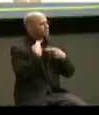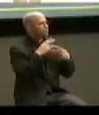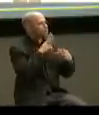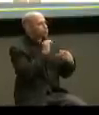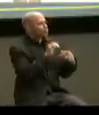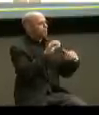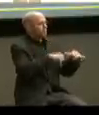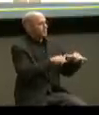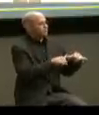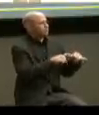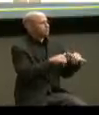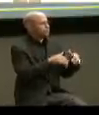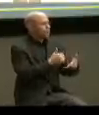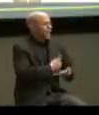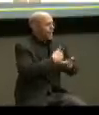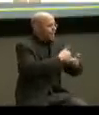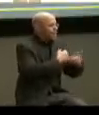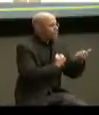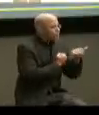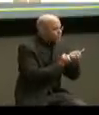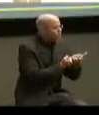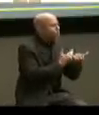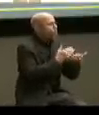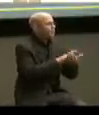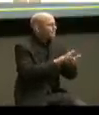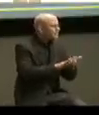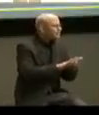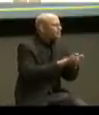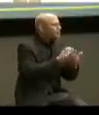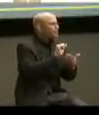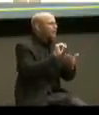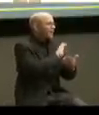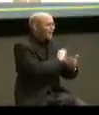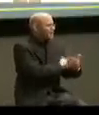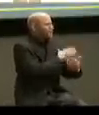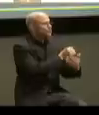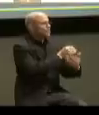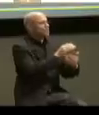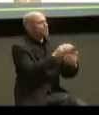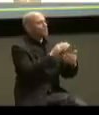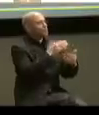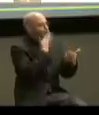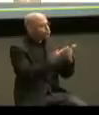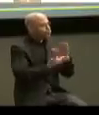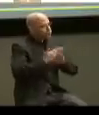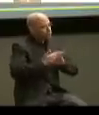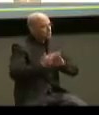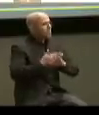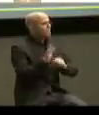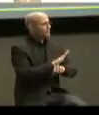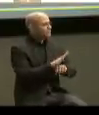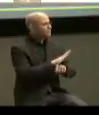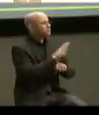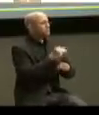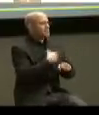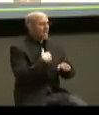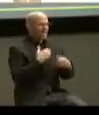RESPONSIBILITY TO LEVERAGE THAT TO HELP SUPPORT CLEAN ENERGY ENTREPRENEURSHIP, EFFICIENCY BUSINESSES.